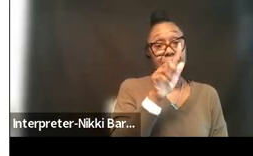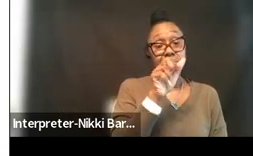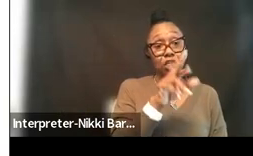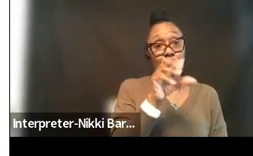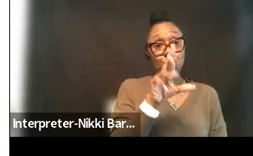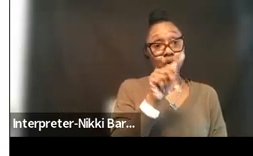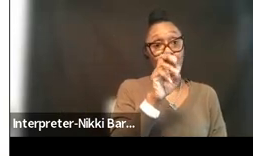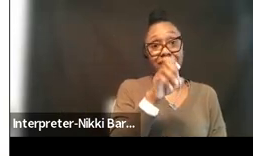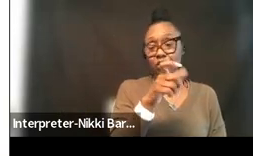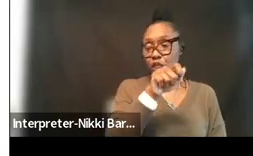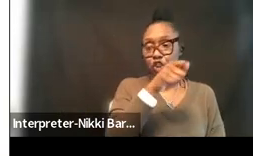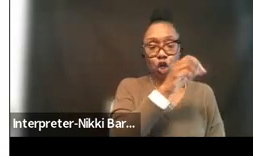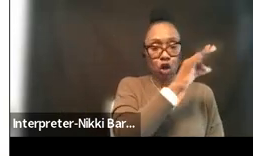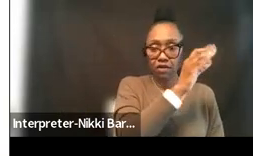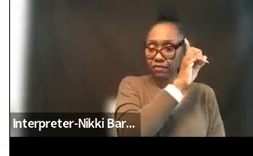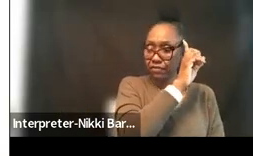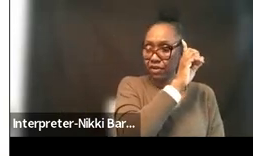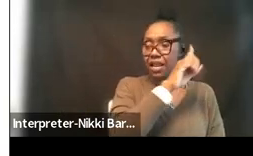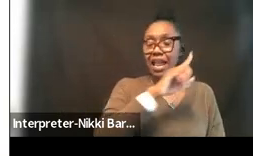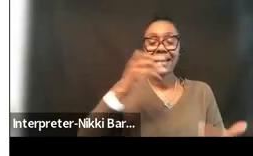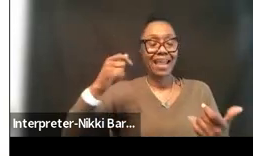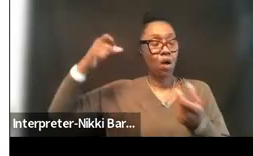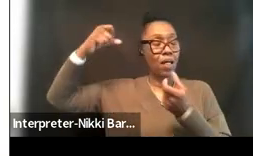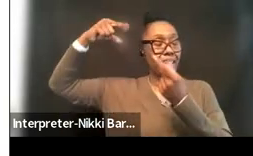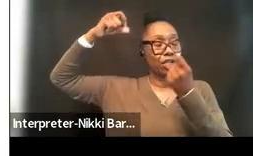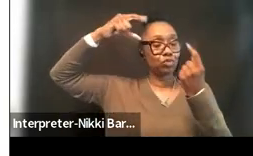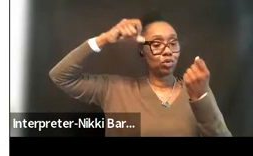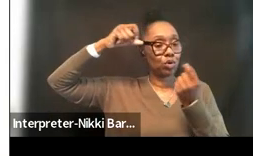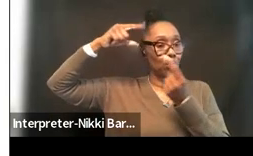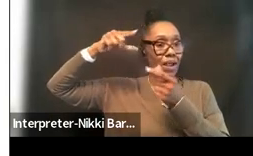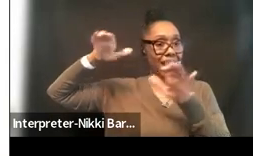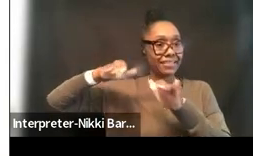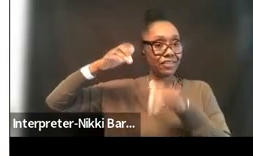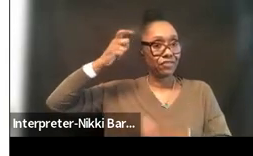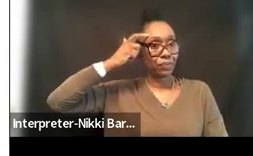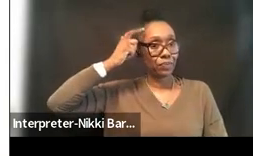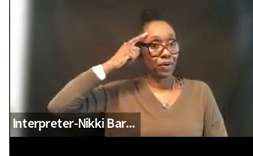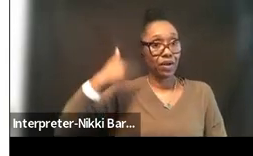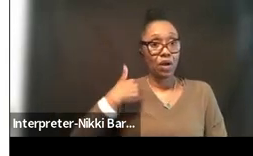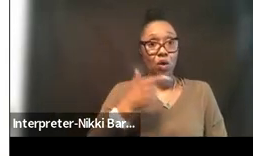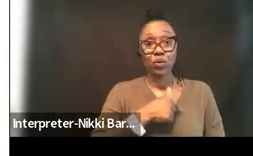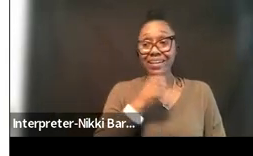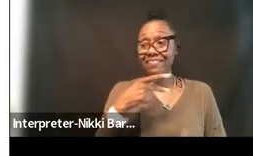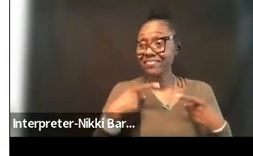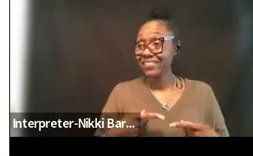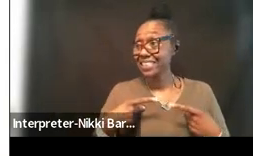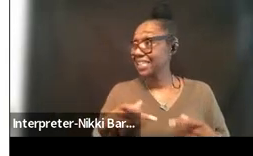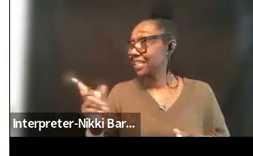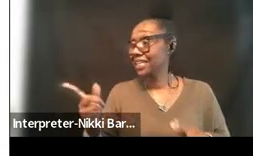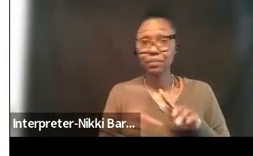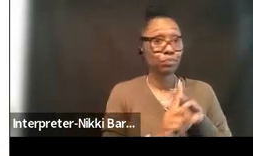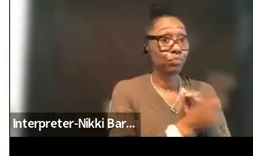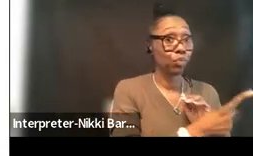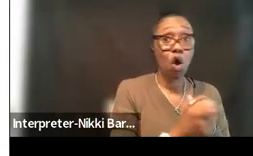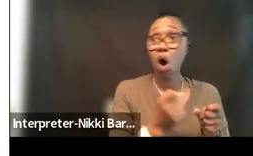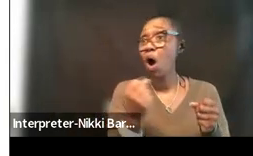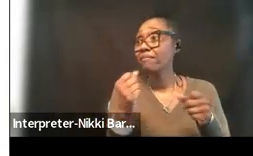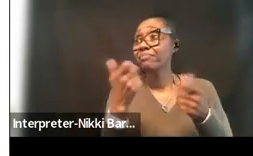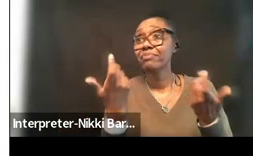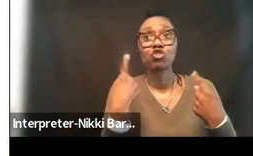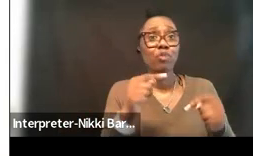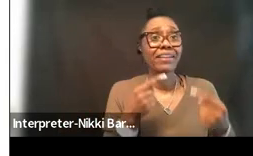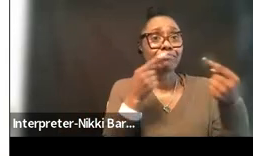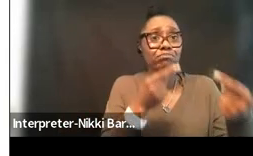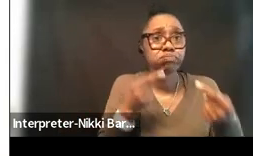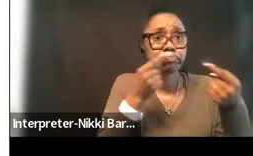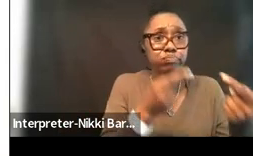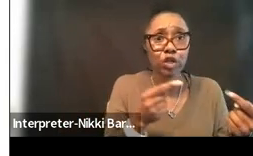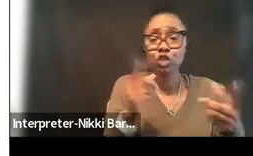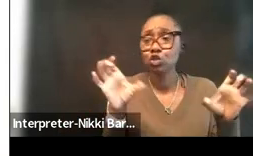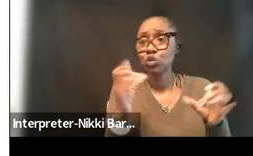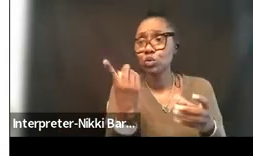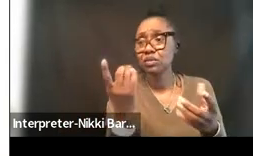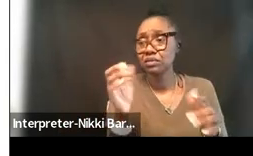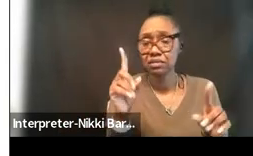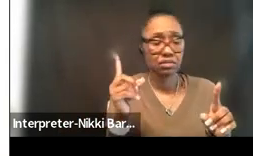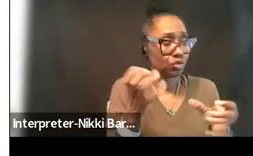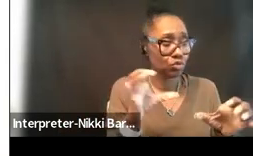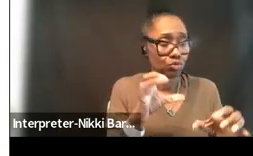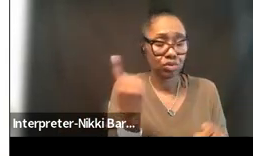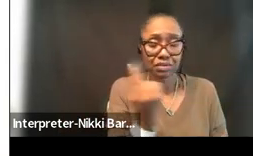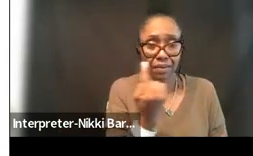We're good now. We can turn on all electrical activity in the brain. When we're not actually physically getting away from something or fighting our way through something, there's nothing to tell us sympathetic nervous system to deactivate.